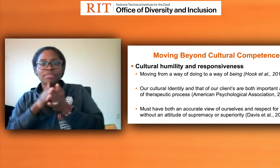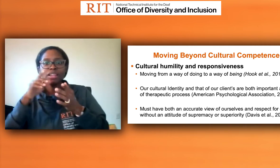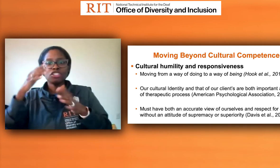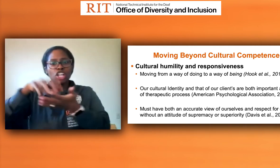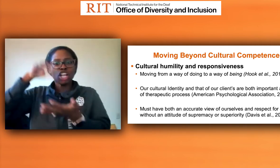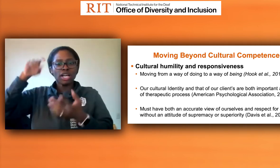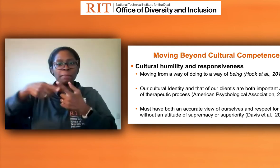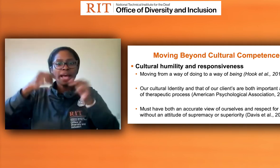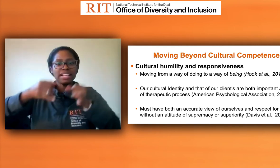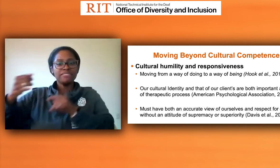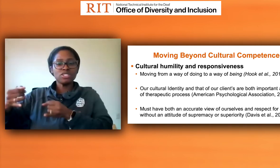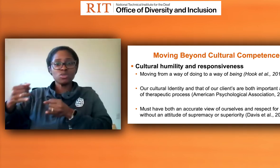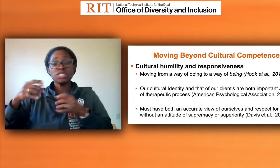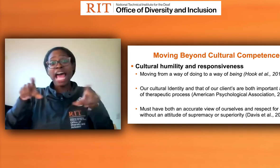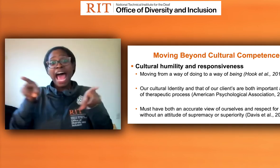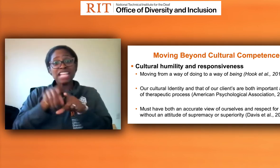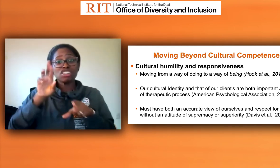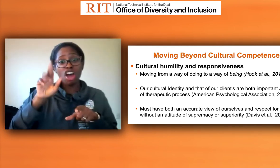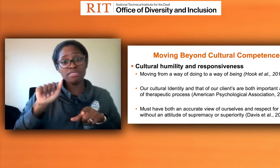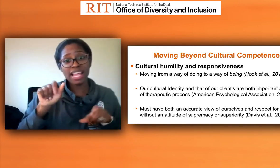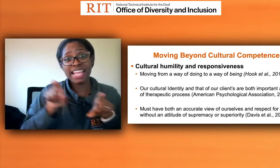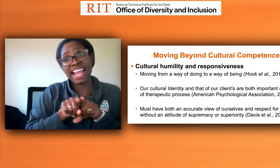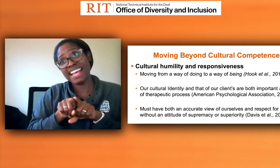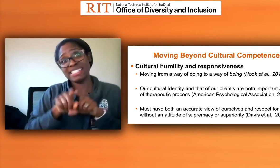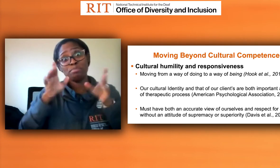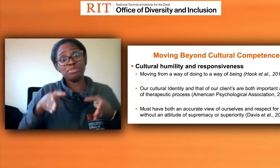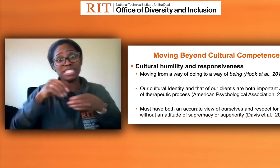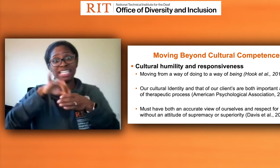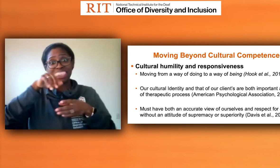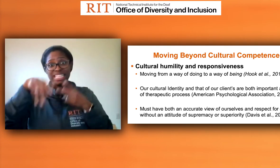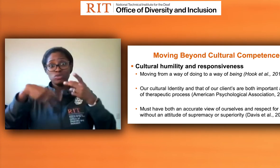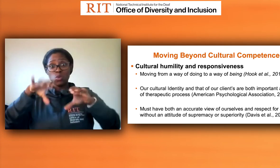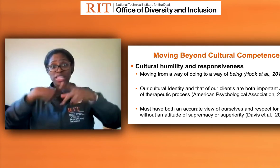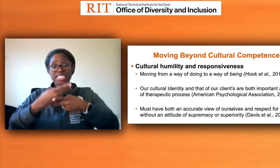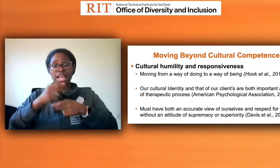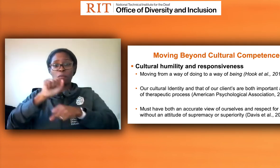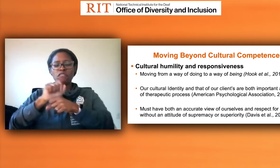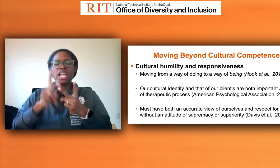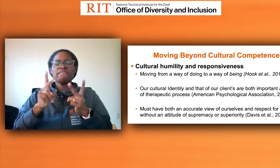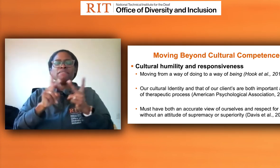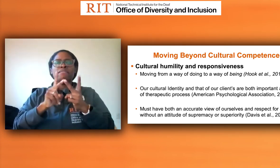that motivates them to learn more about the individual. And as an RA, a person in this role,